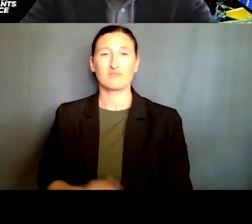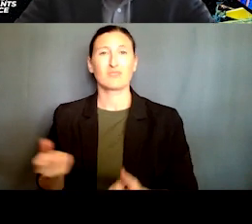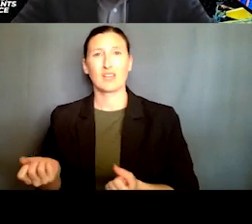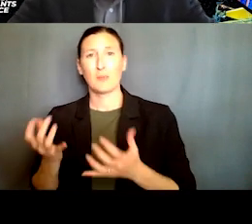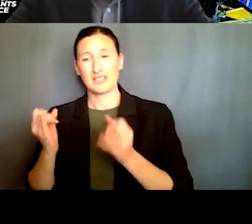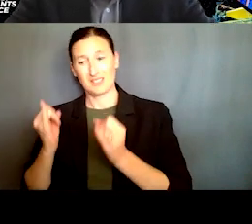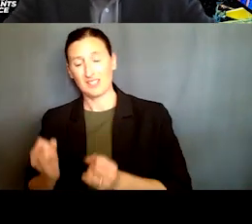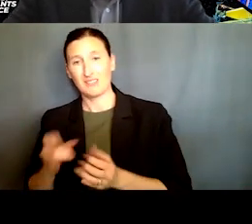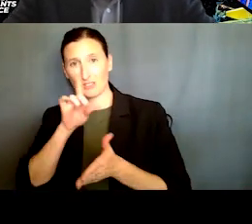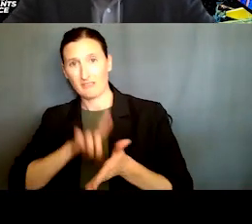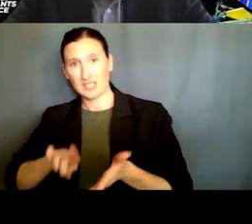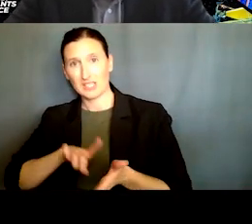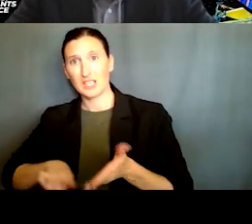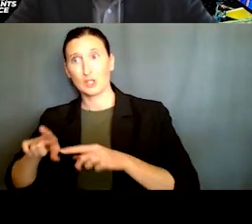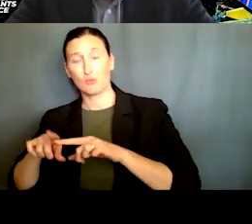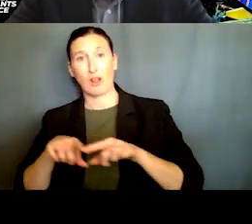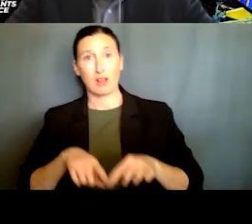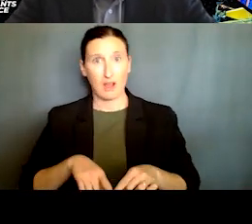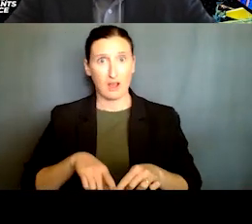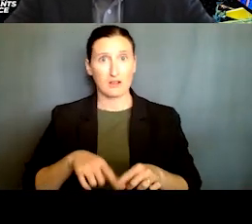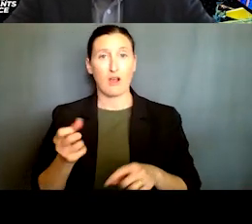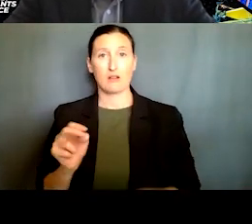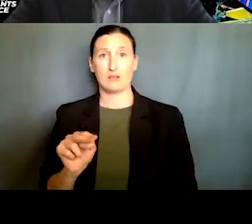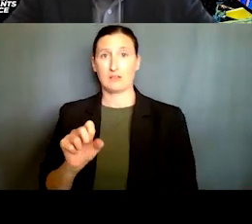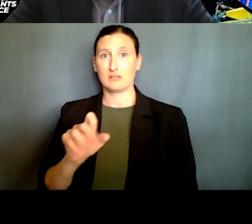rely on NSF depends a lot on their discipline.